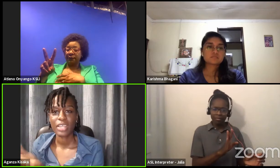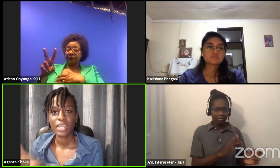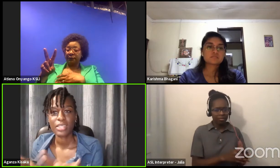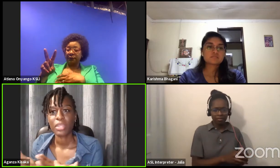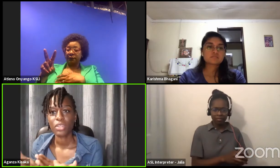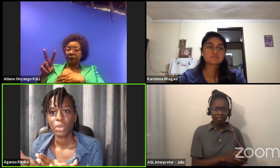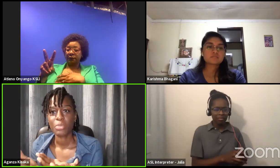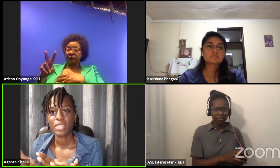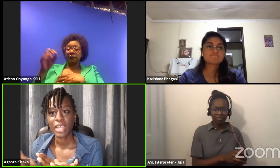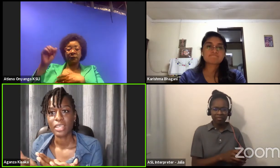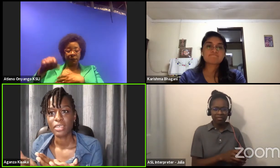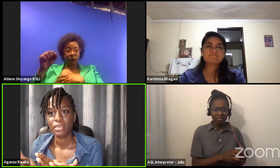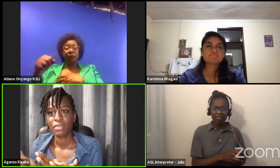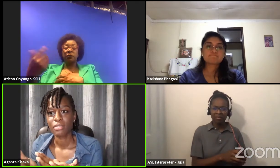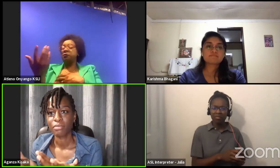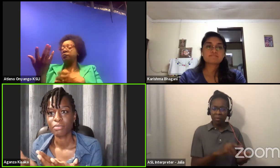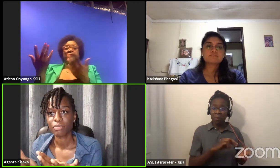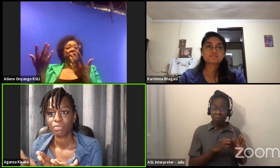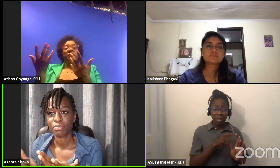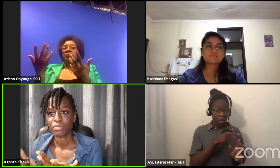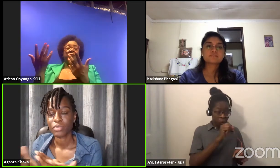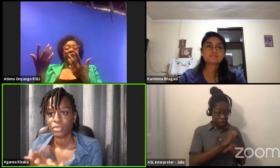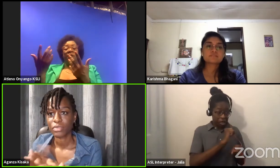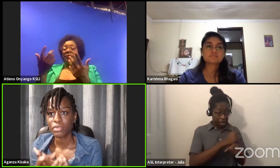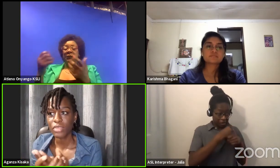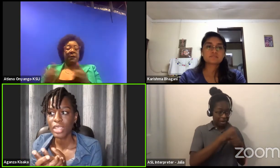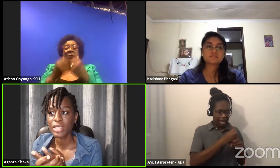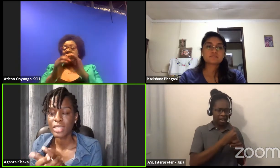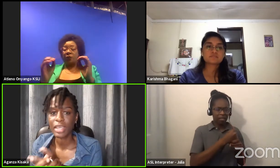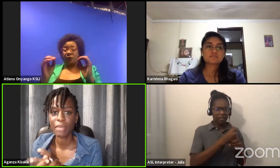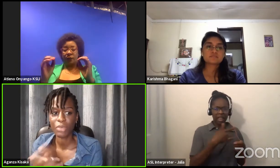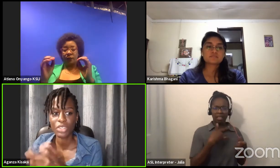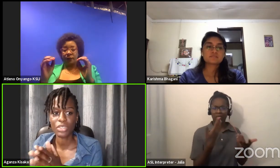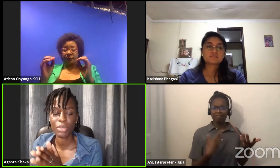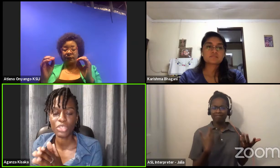that is a bit lopsided, t's like I'm going to create a story